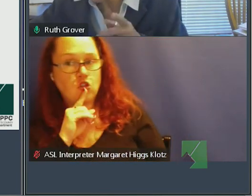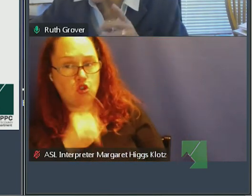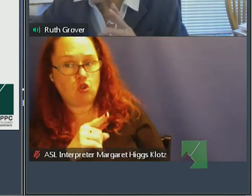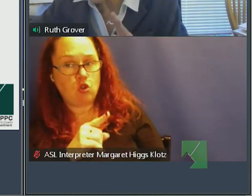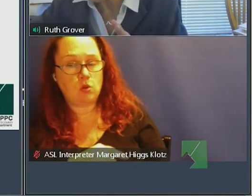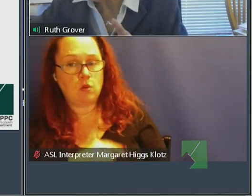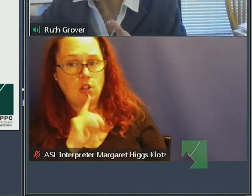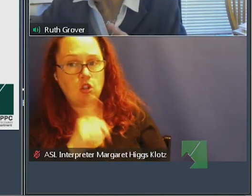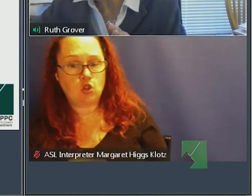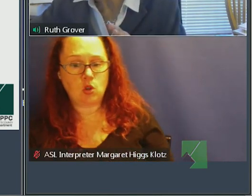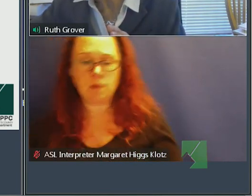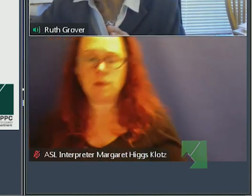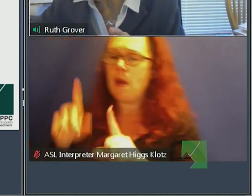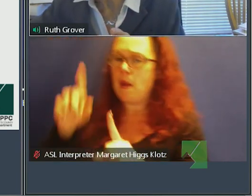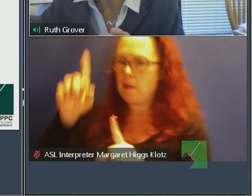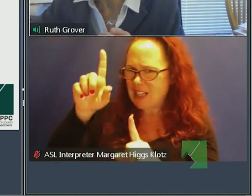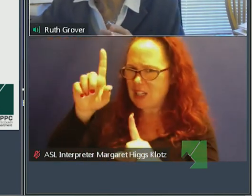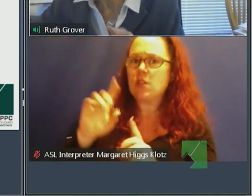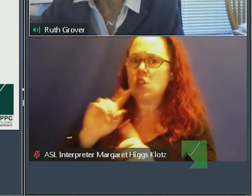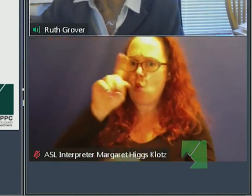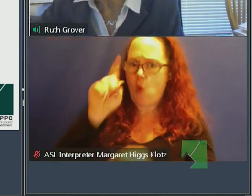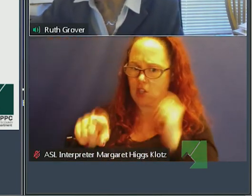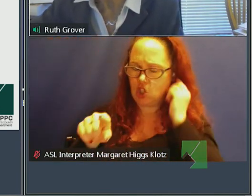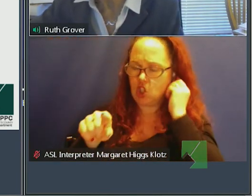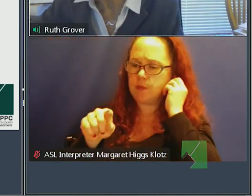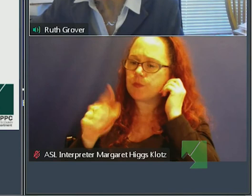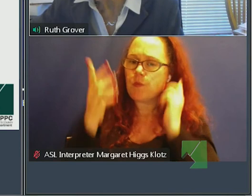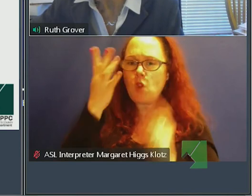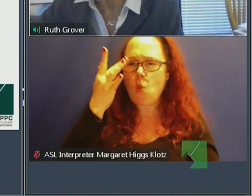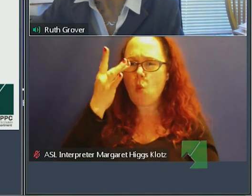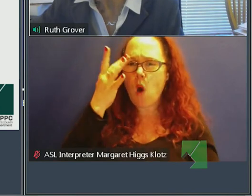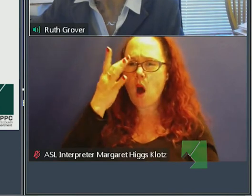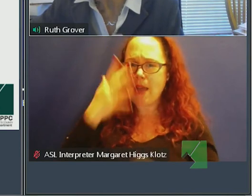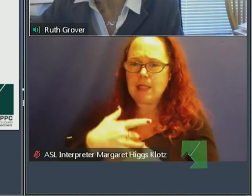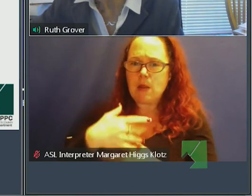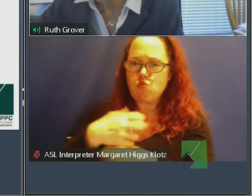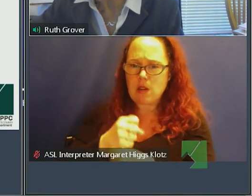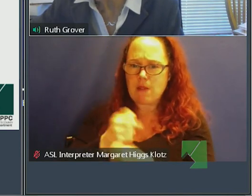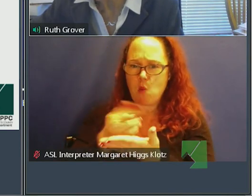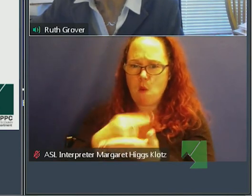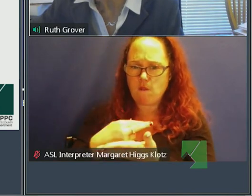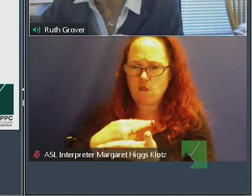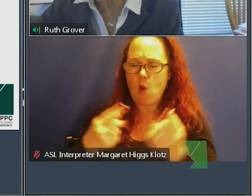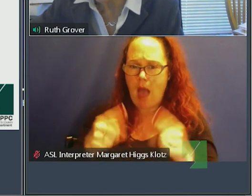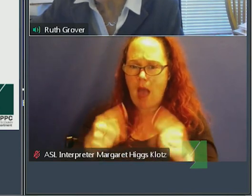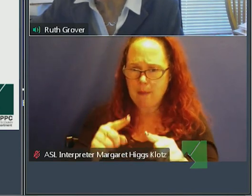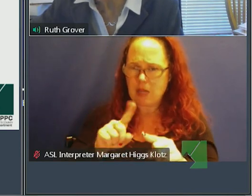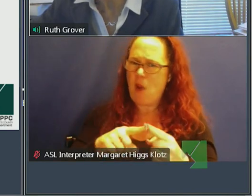But here's the question, you know, why is an abbreviated review done when the same sort of analysis is required,